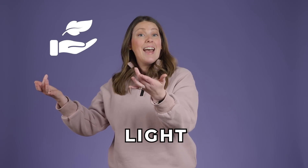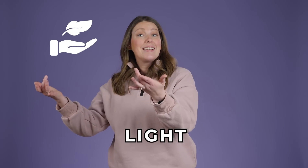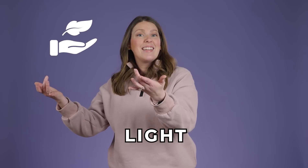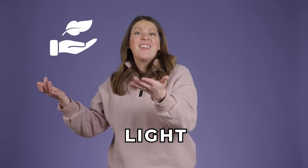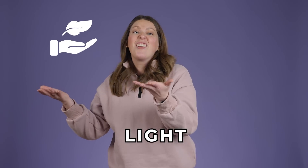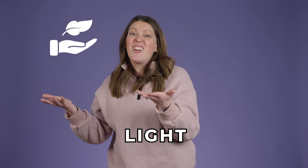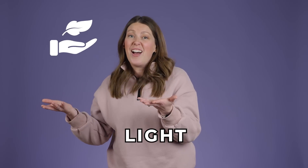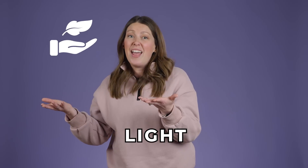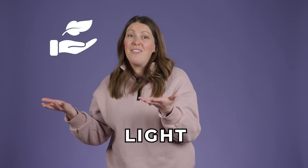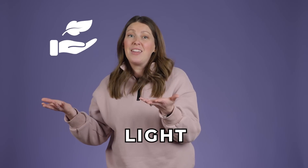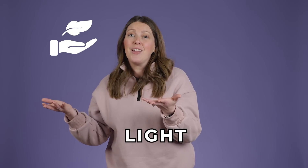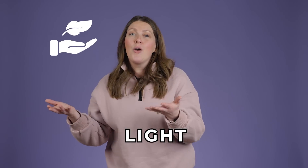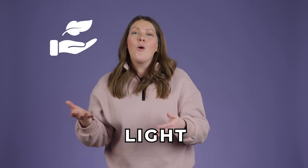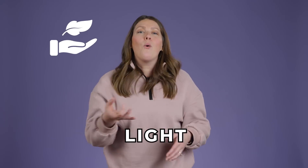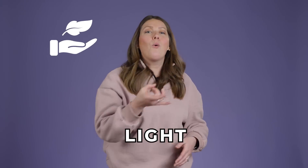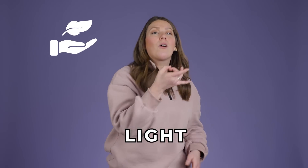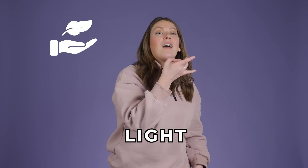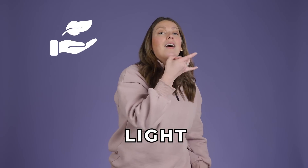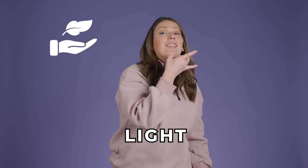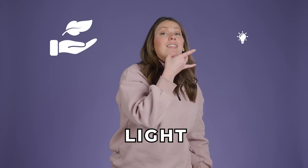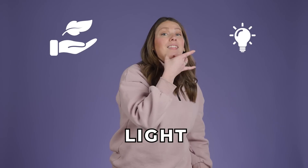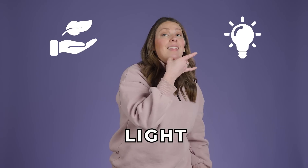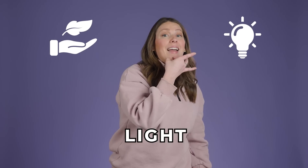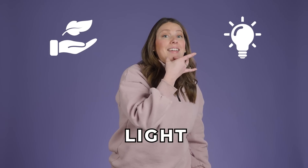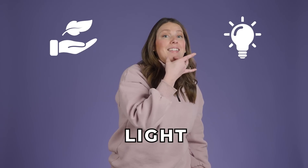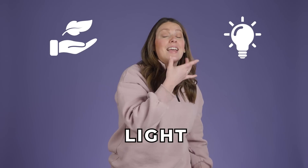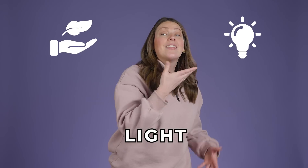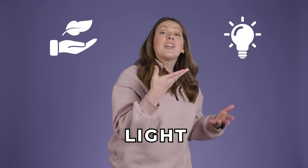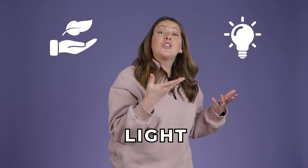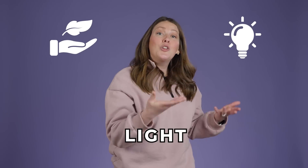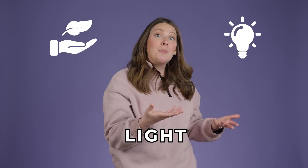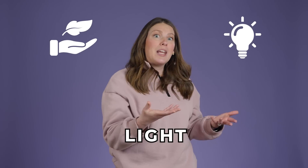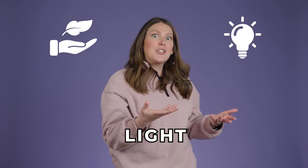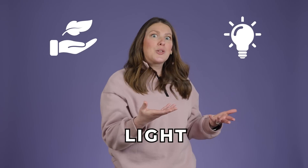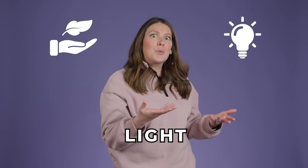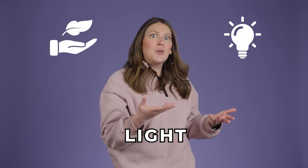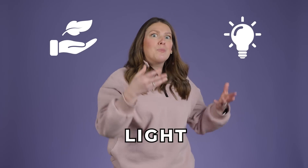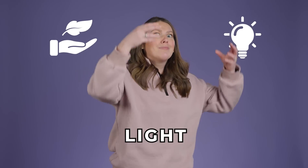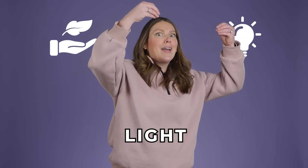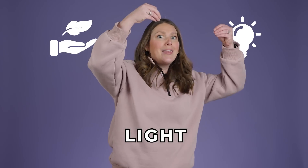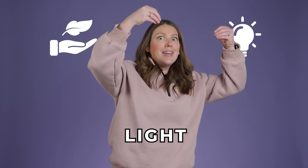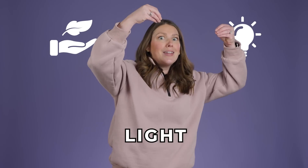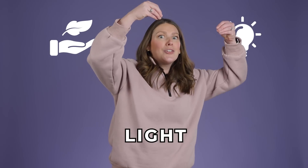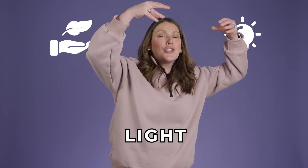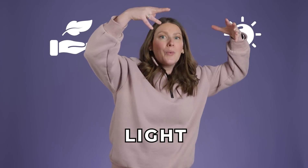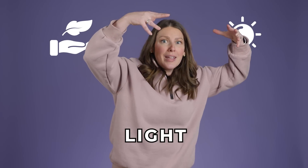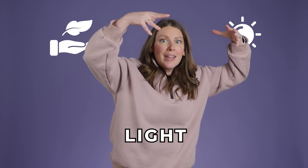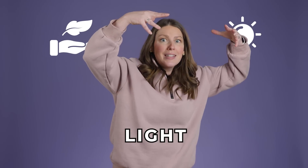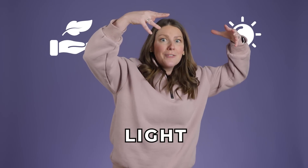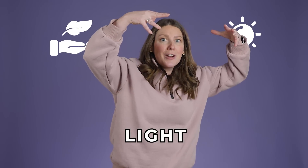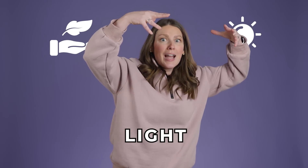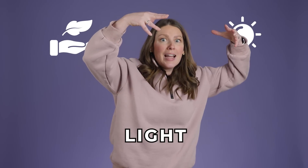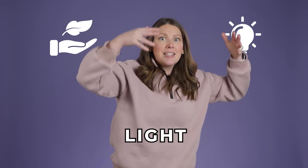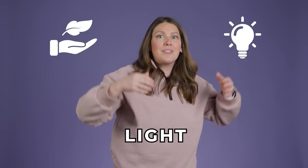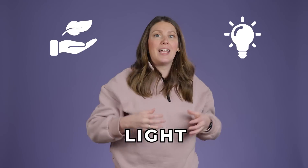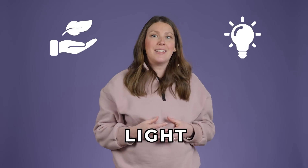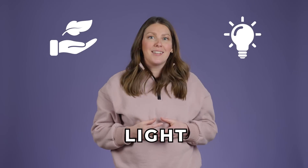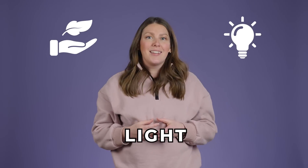as in not heavy or LIGHT that illuminates the room and then even showing different kinds of light.